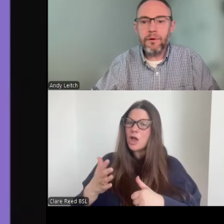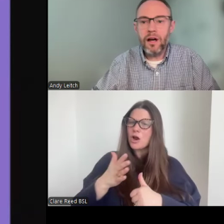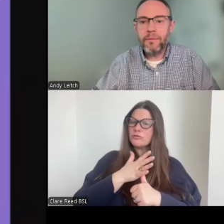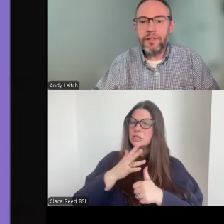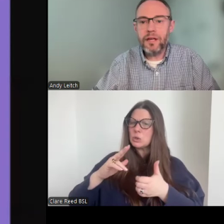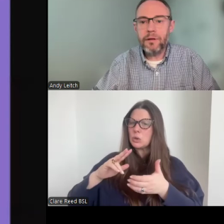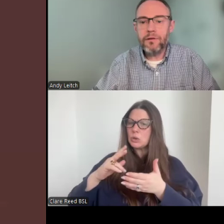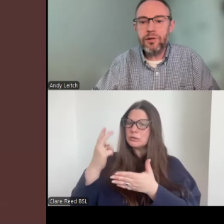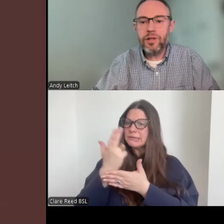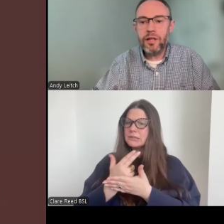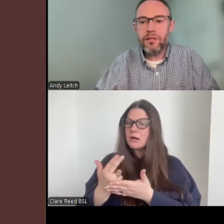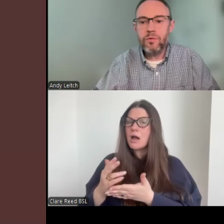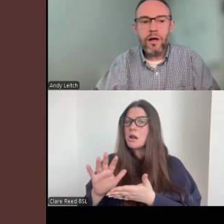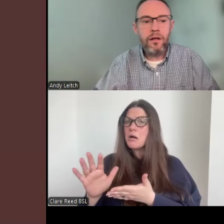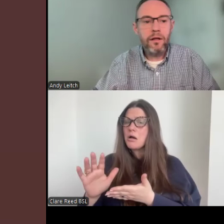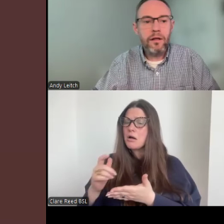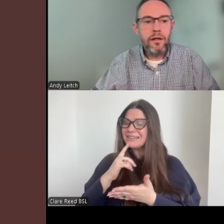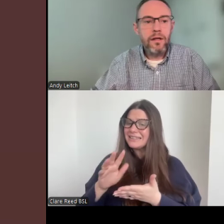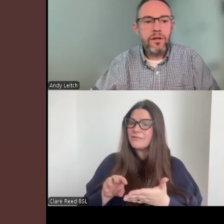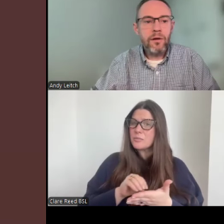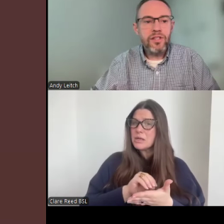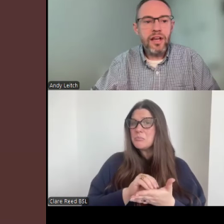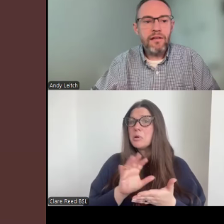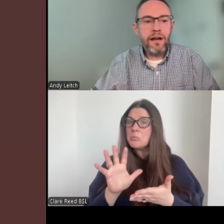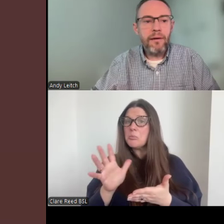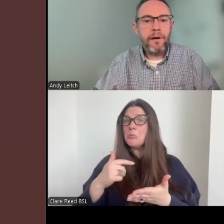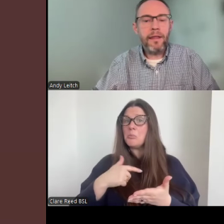I'm quite happy to keep those social links as well. I'm going to save that.